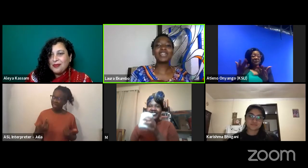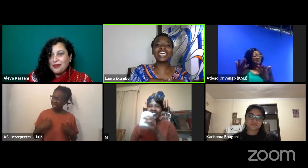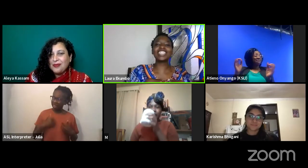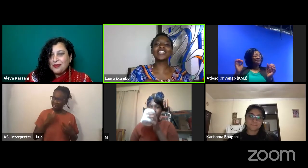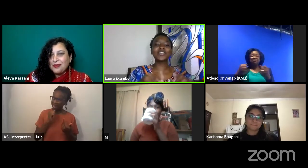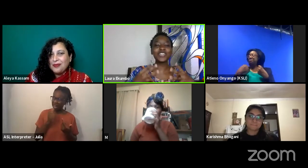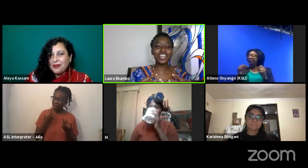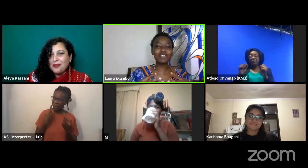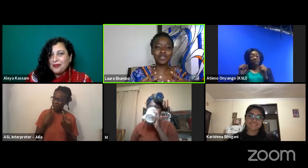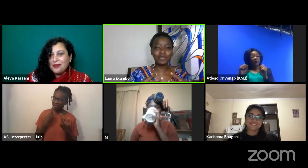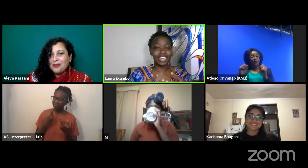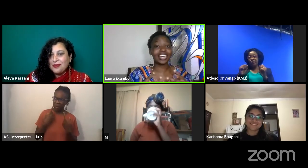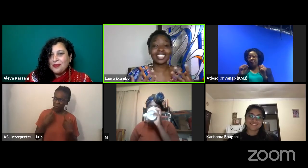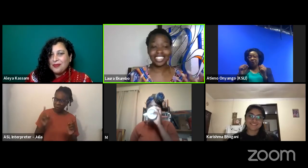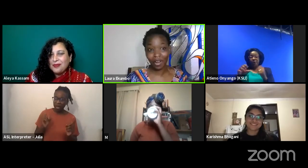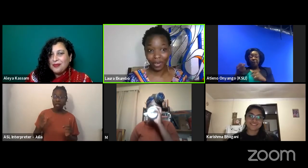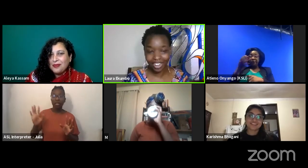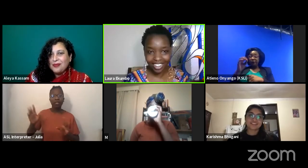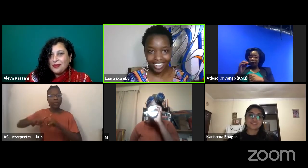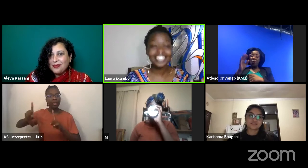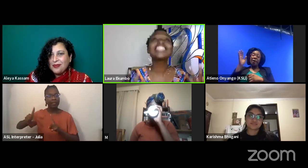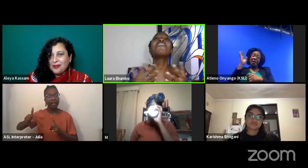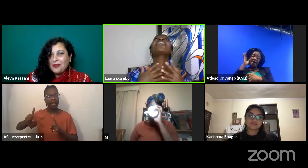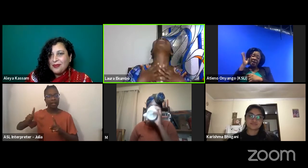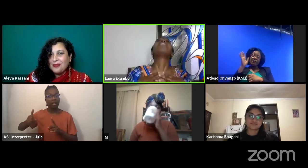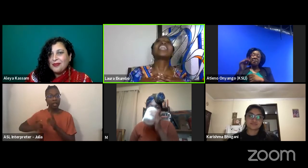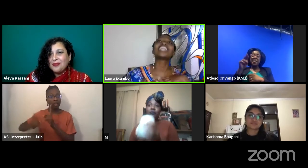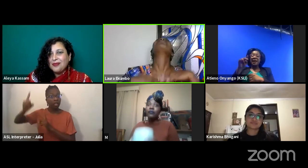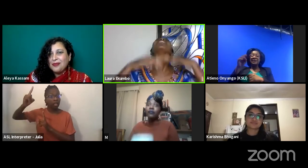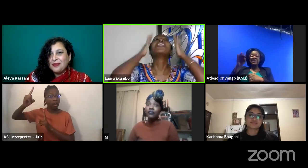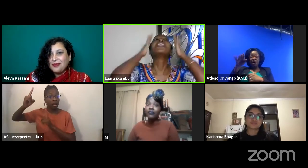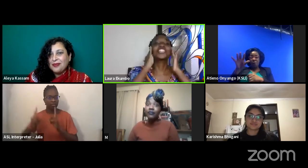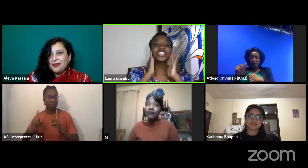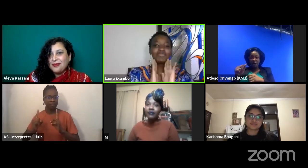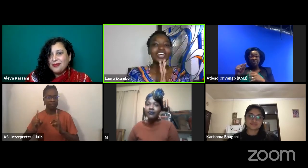And so to hear from Sitawa normally my gosh